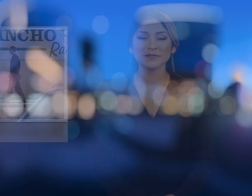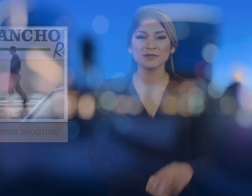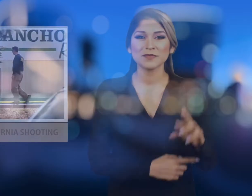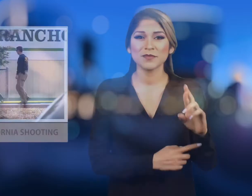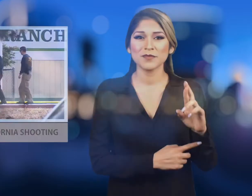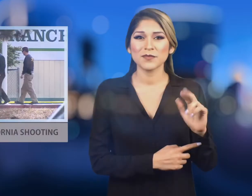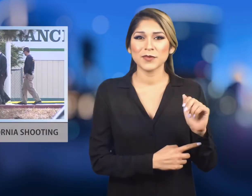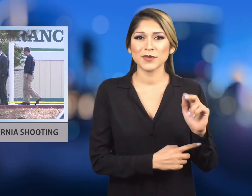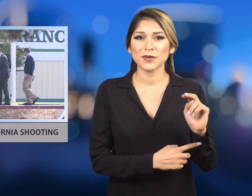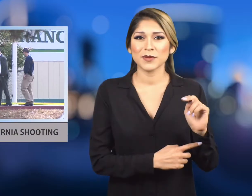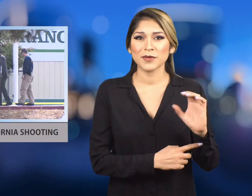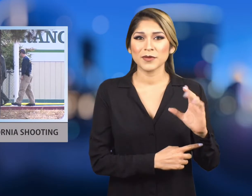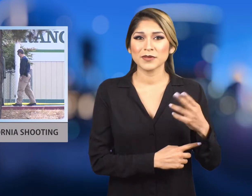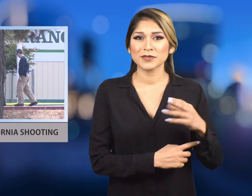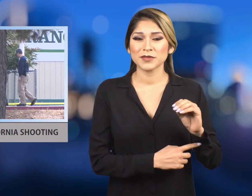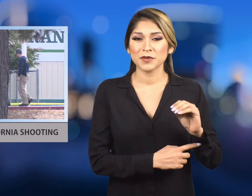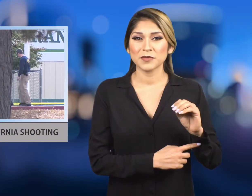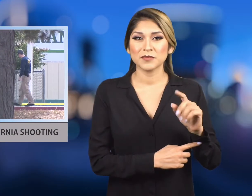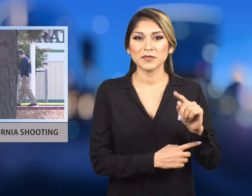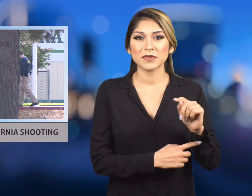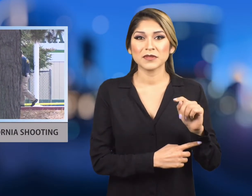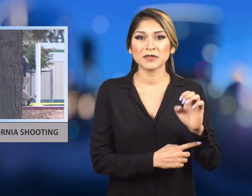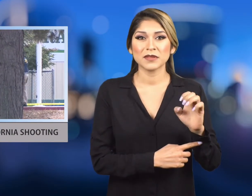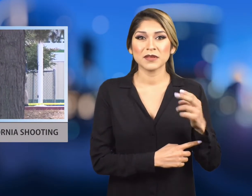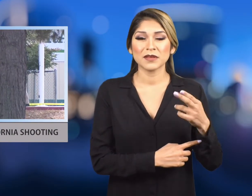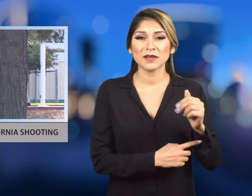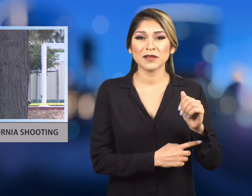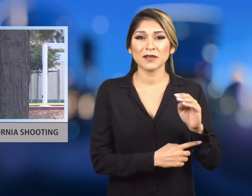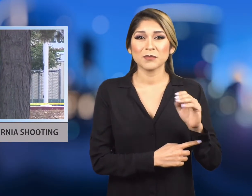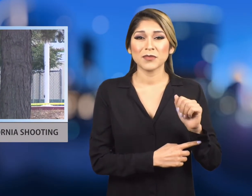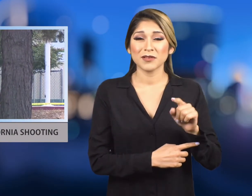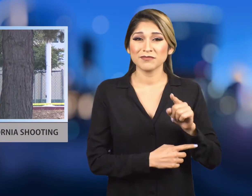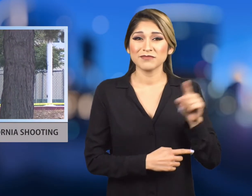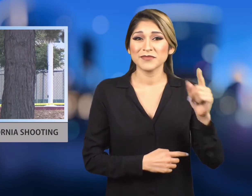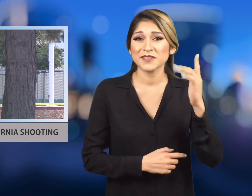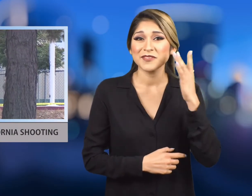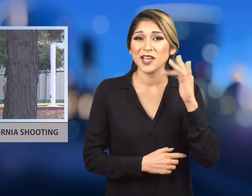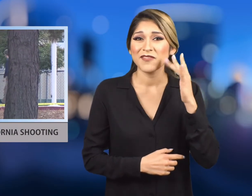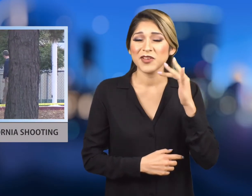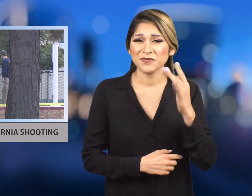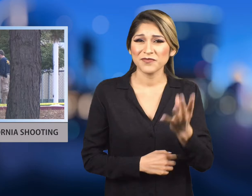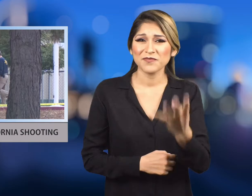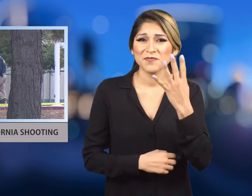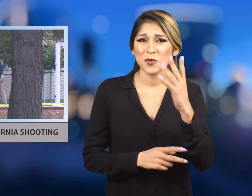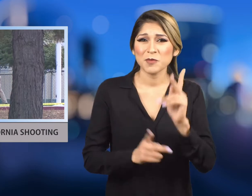Four people are dead in Rancho Tehama,